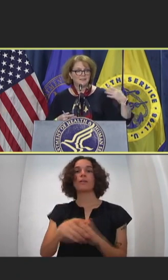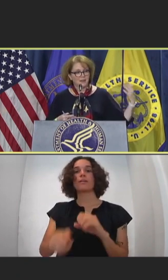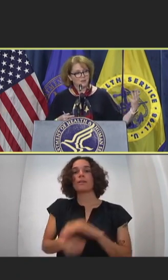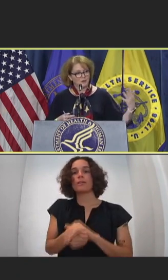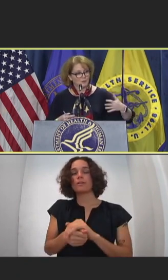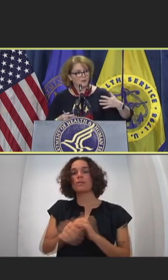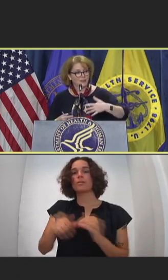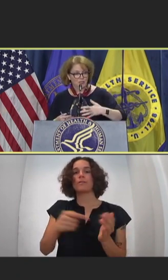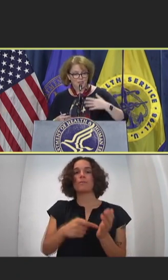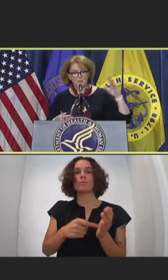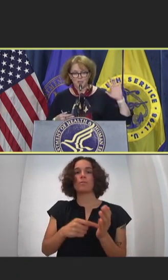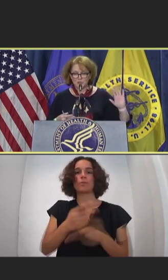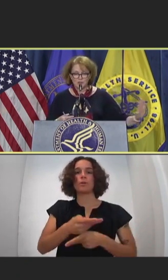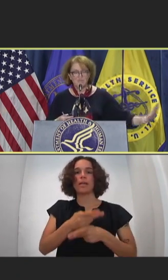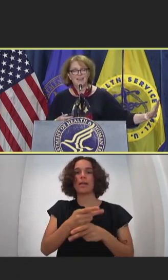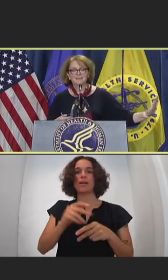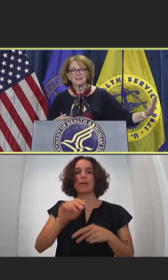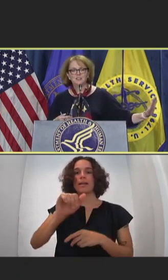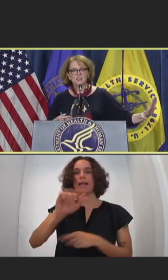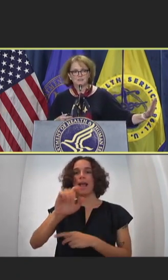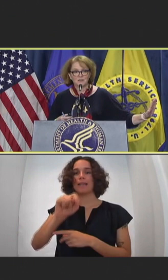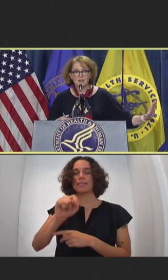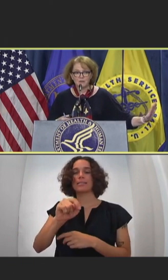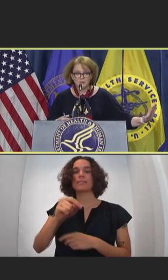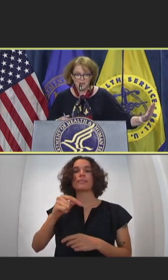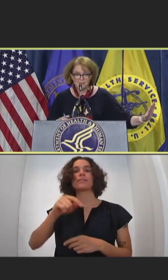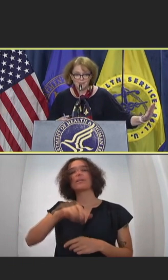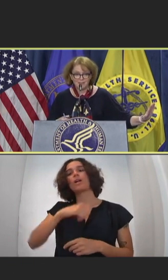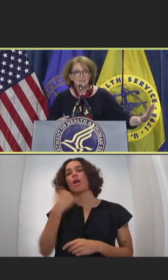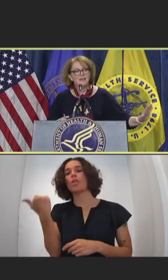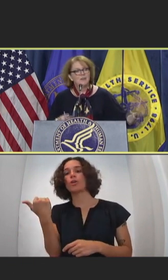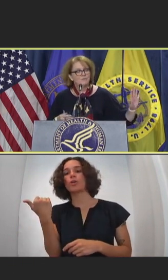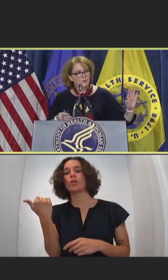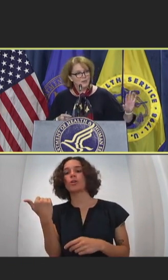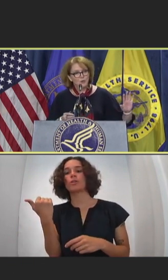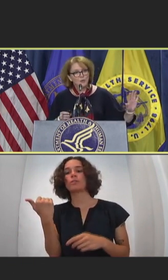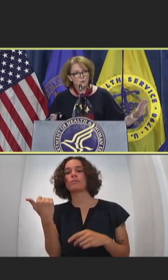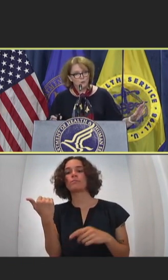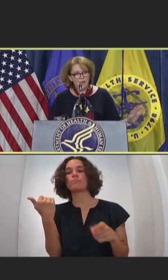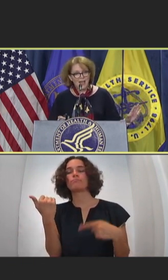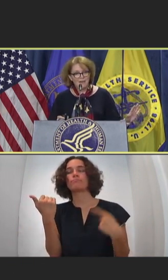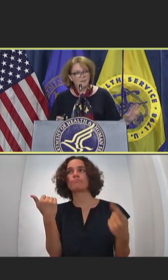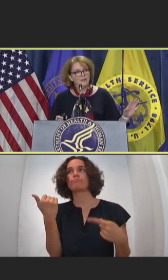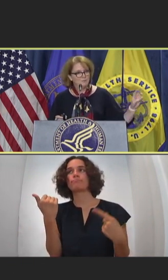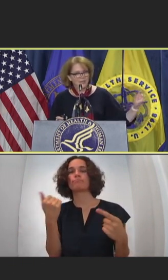other provisions make sure that vaccination is a covered benefit for people who have Medicaid,